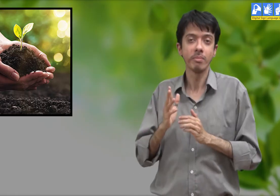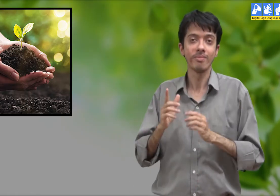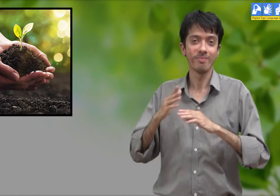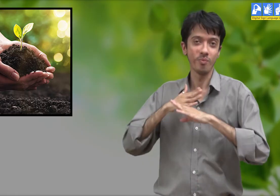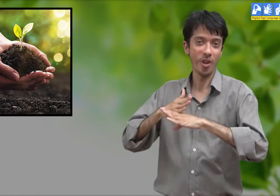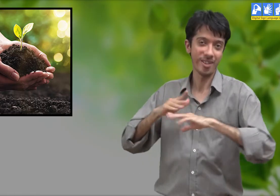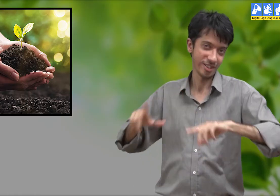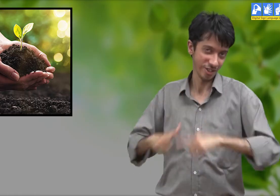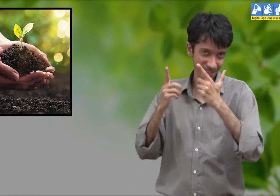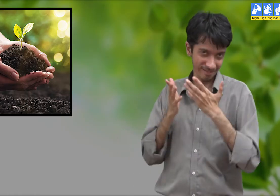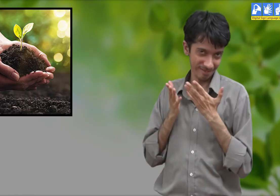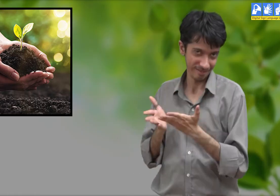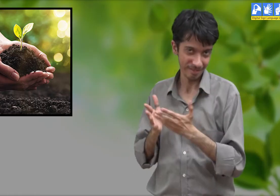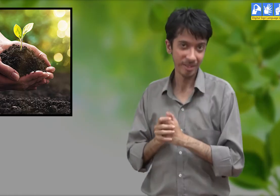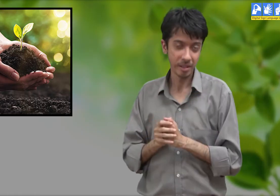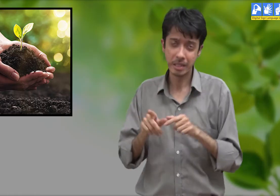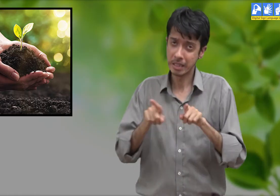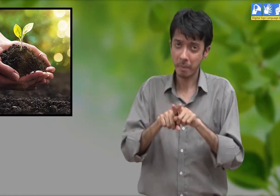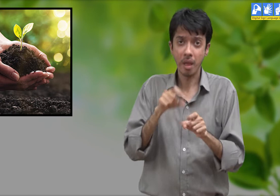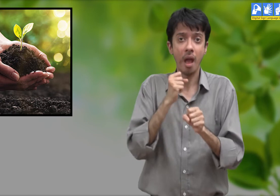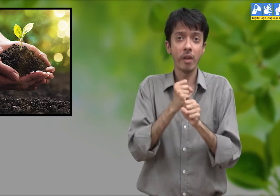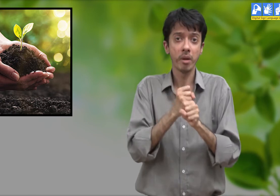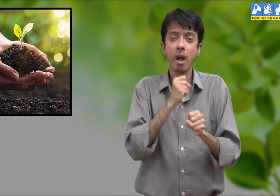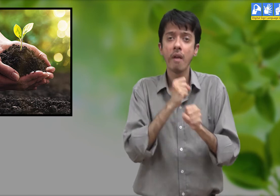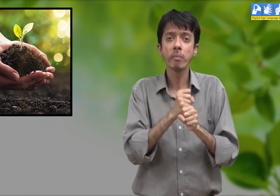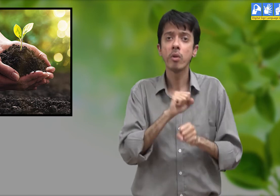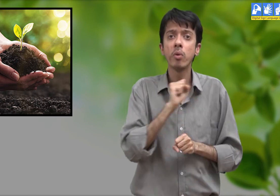That is why forest and wildlife activists protect the forest.